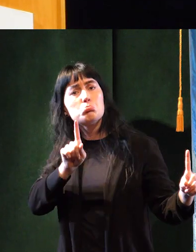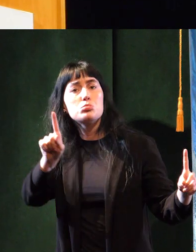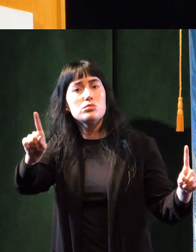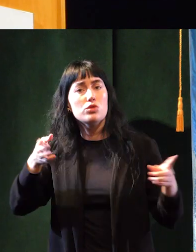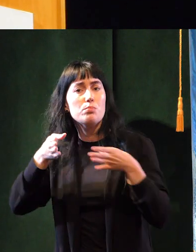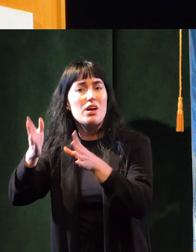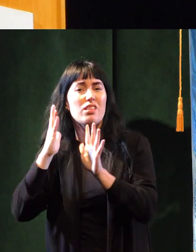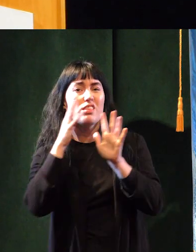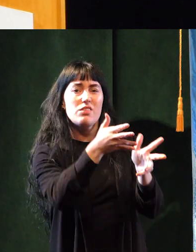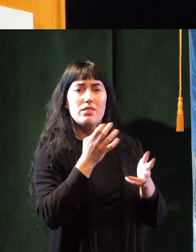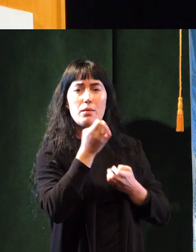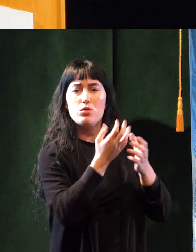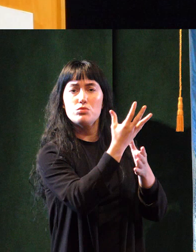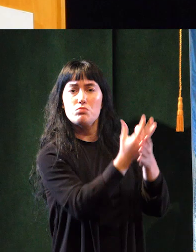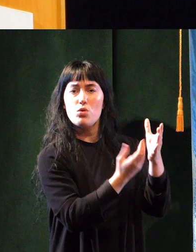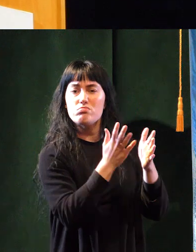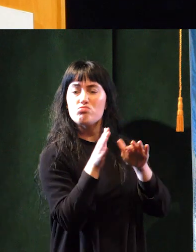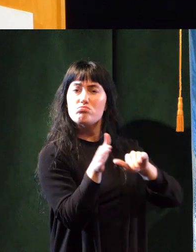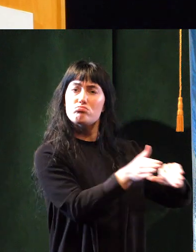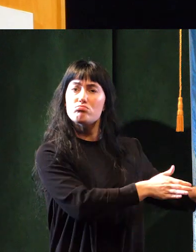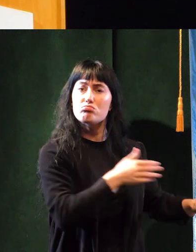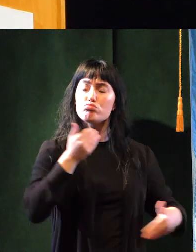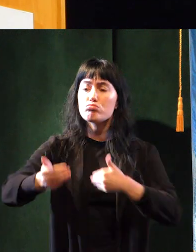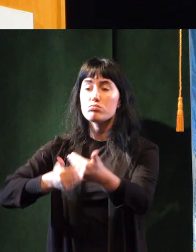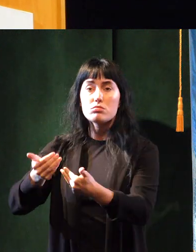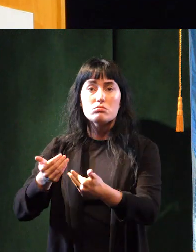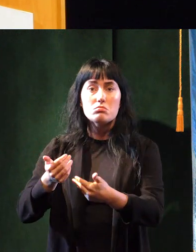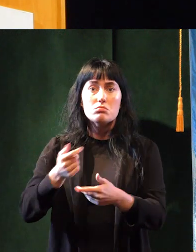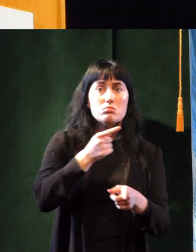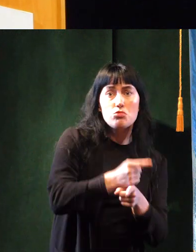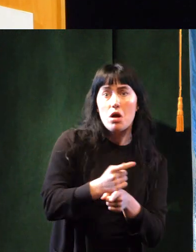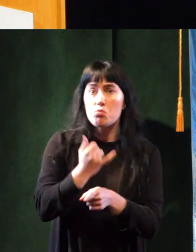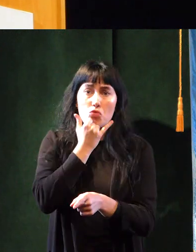on your path leaving an emotional void in your rear-view mirror neither of